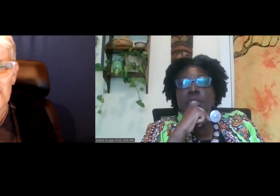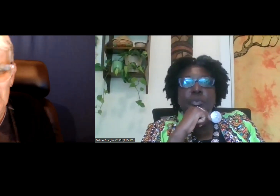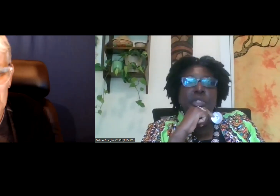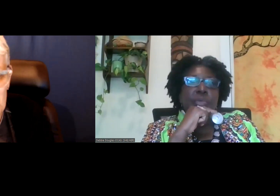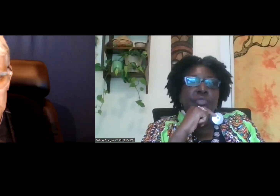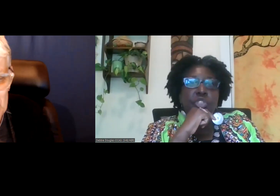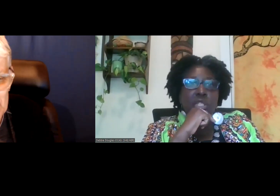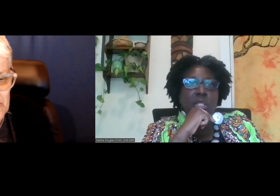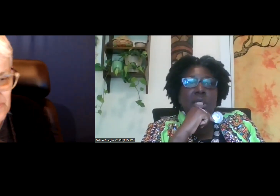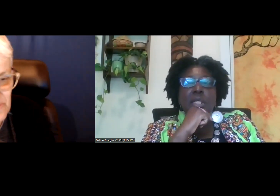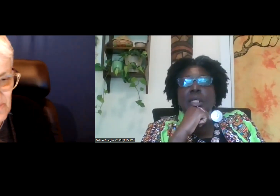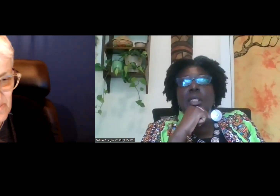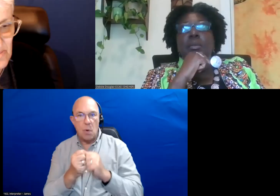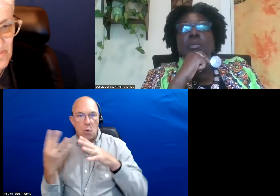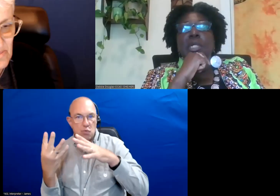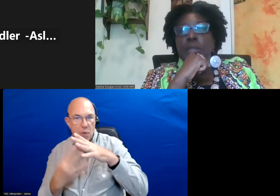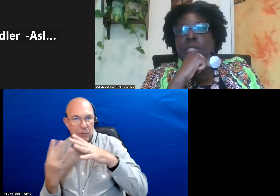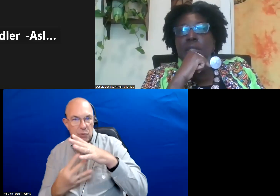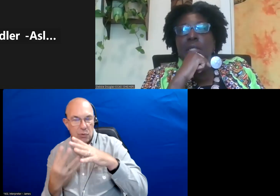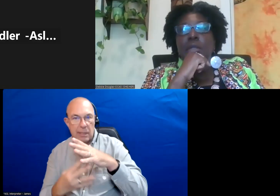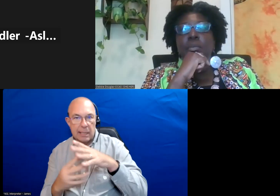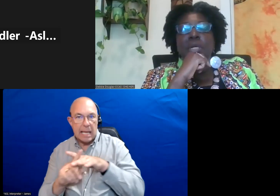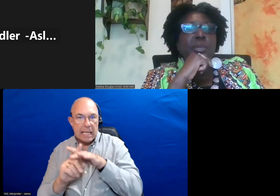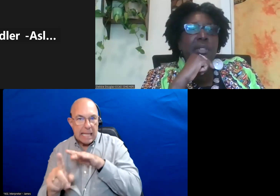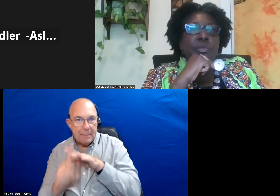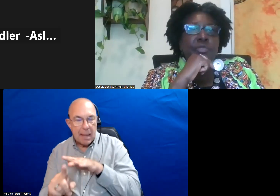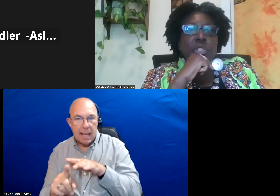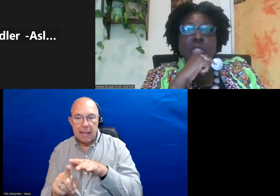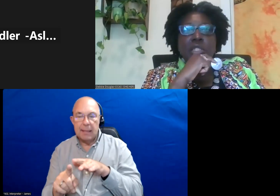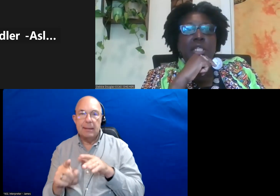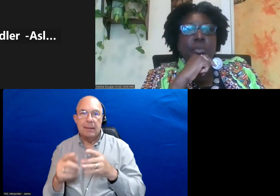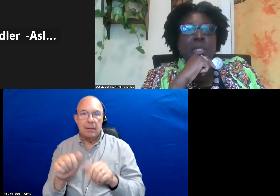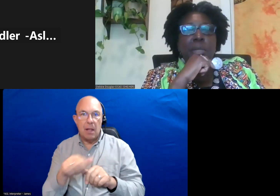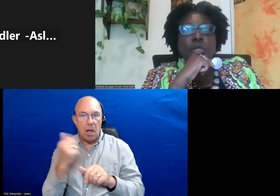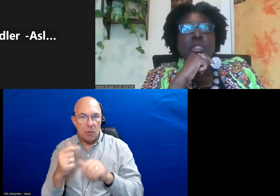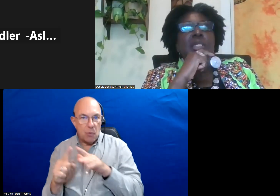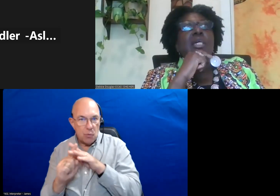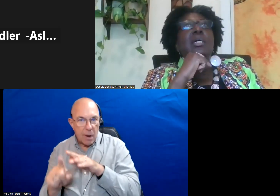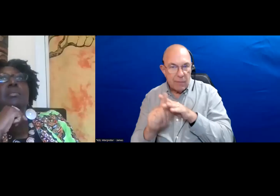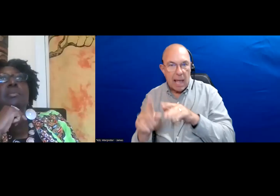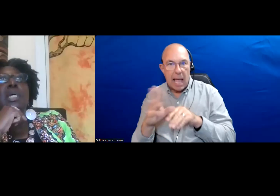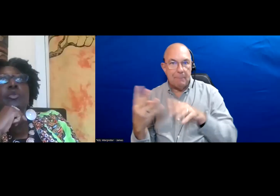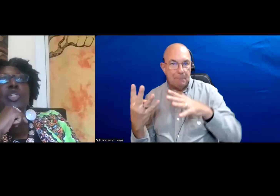particularly with refugee whether the refugee and migrant.